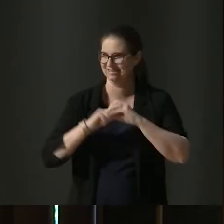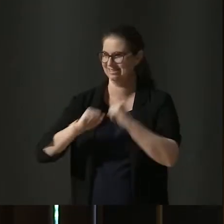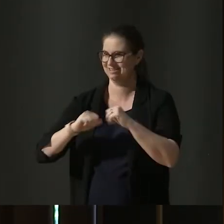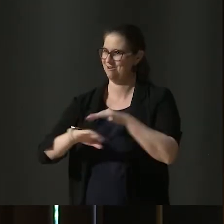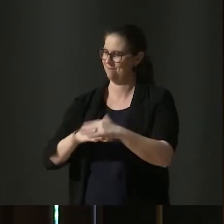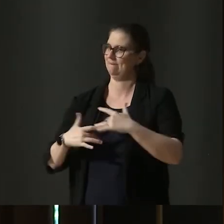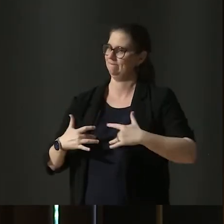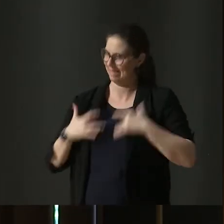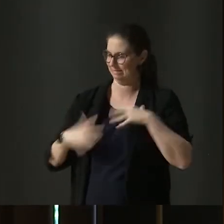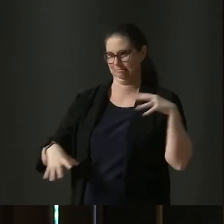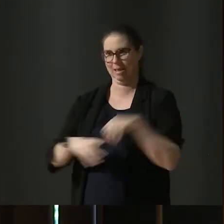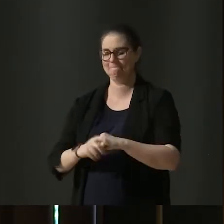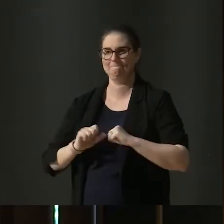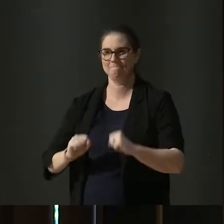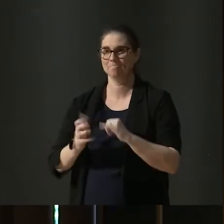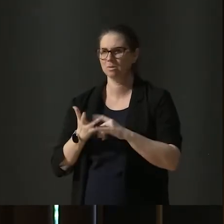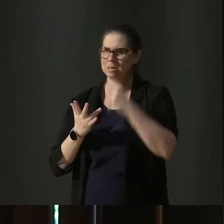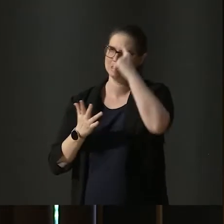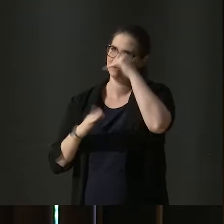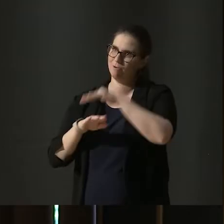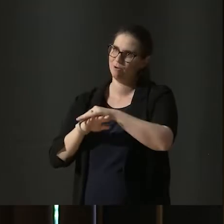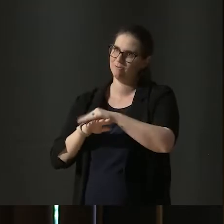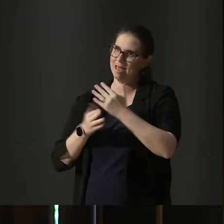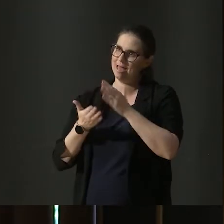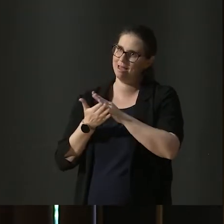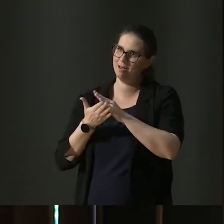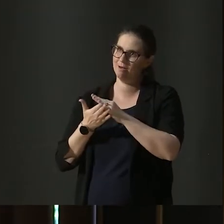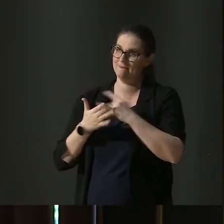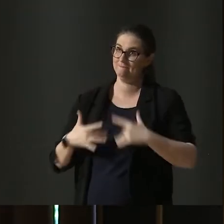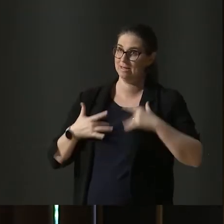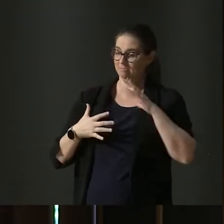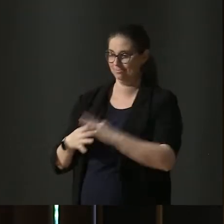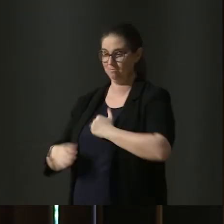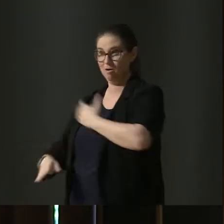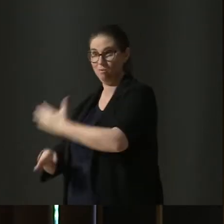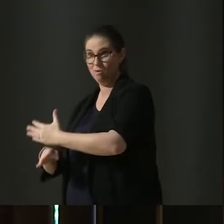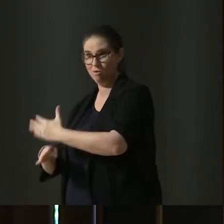So how do I support feelings in my work and also with my children at home?